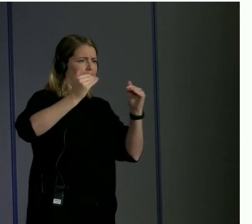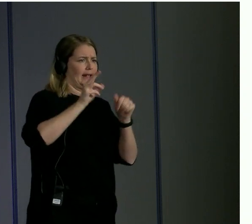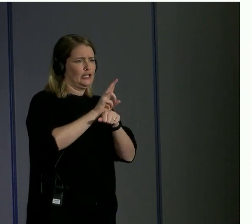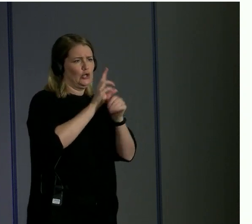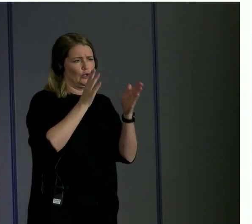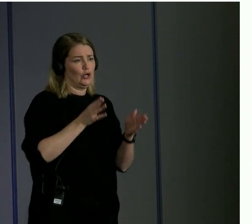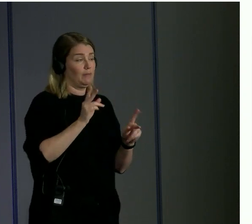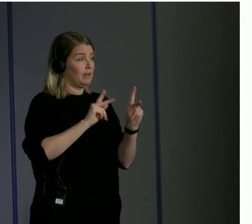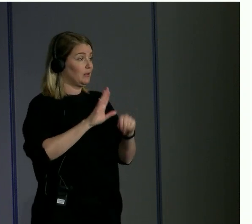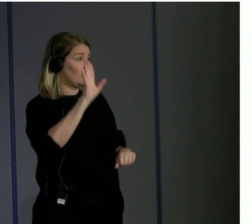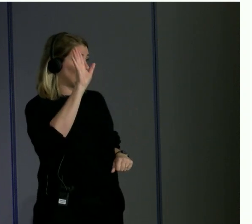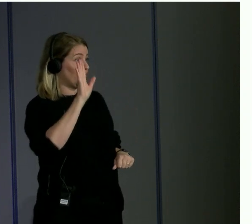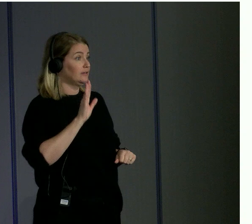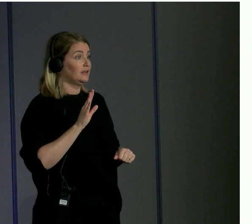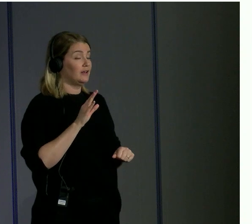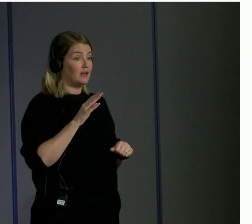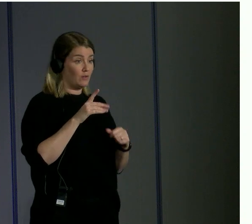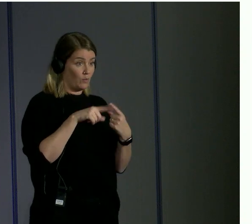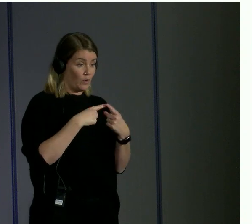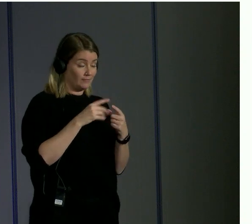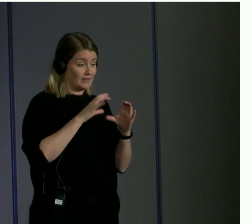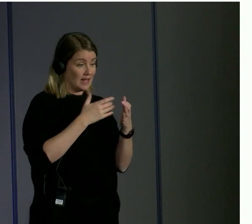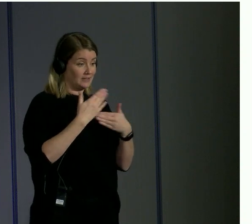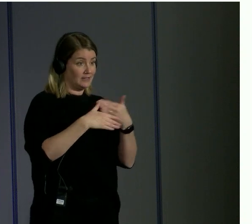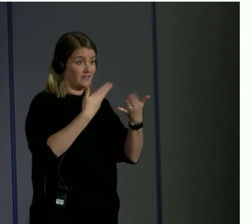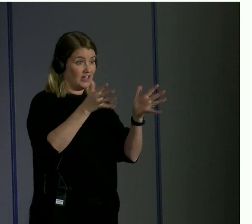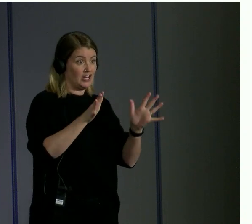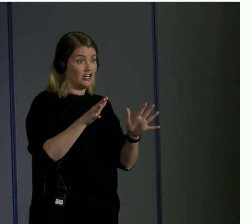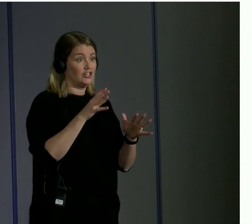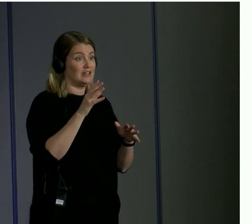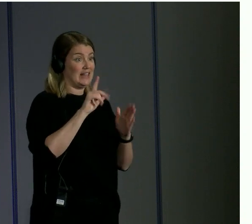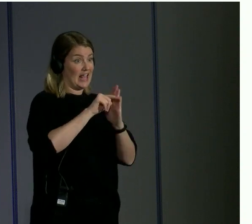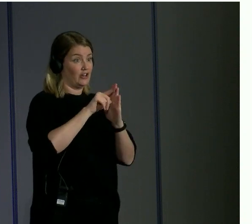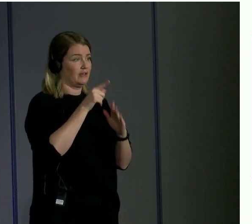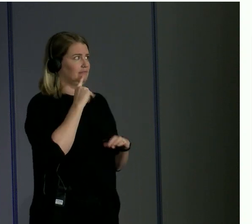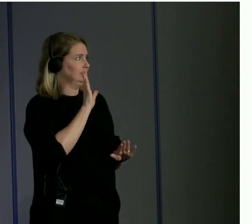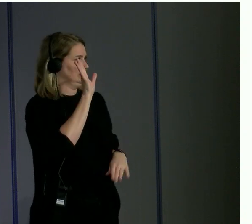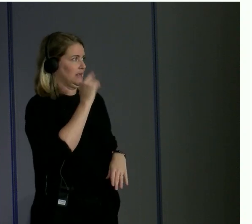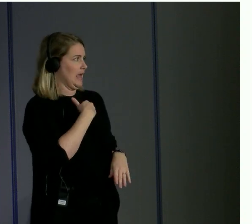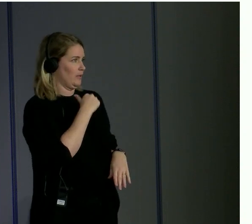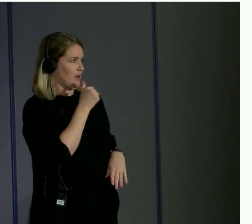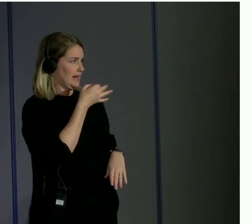People raise their hand. And at the end. Class, people say I didn't know what I didn't